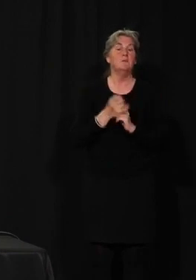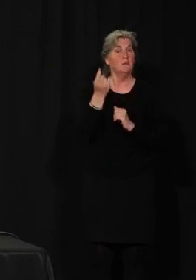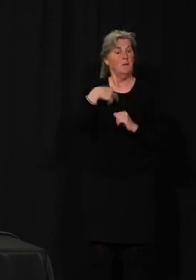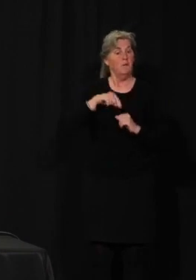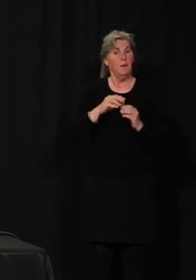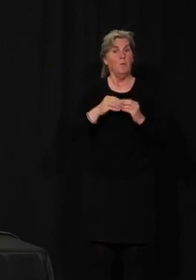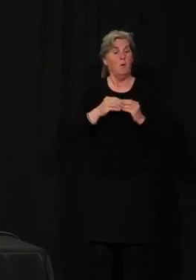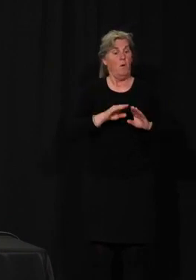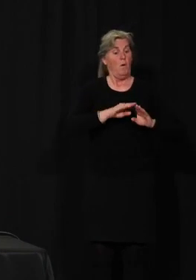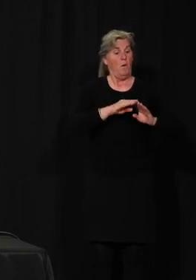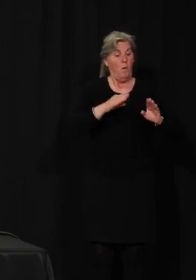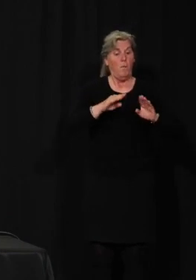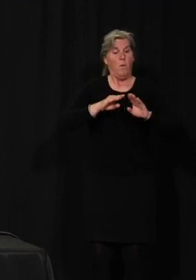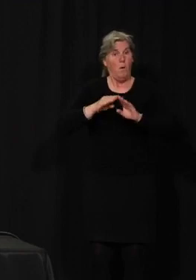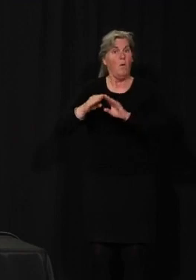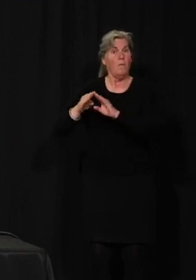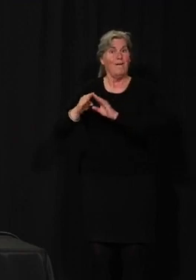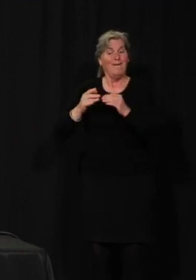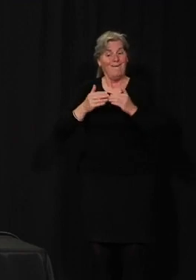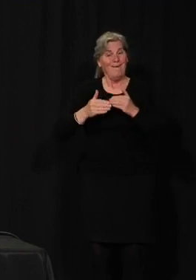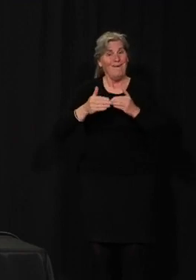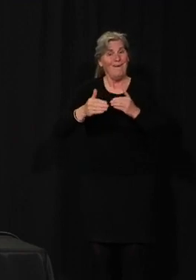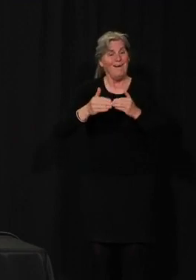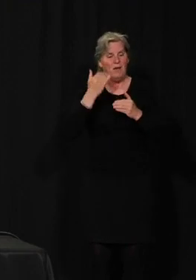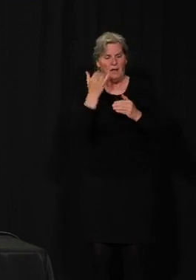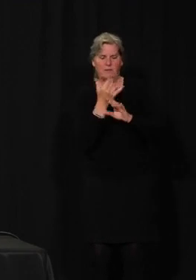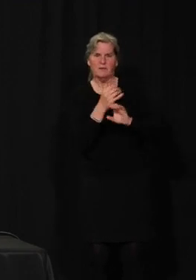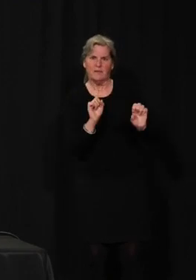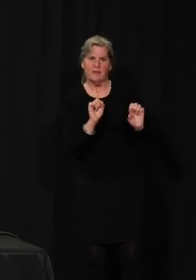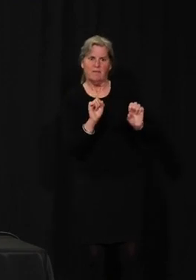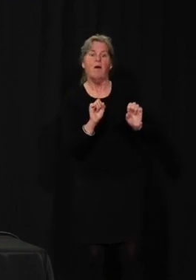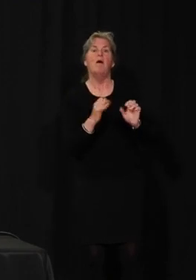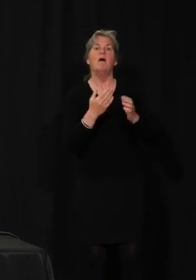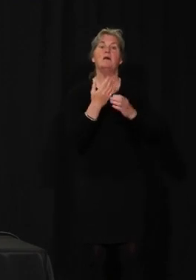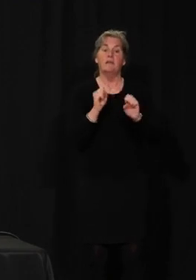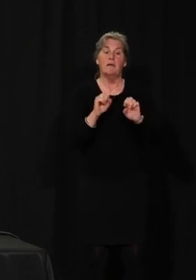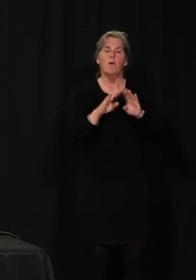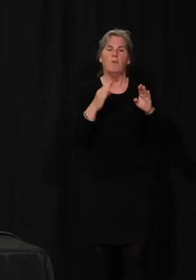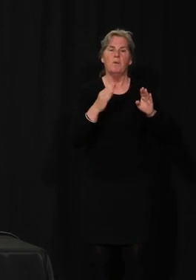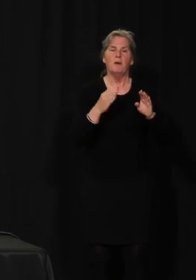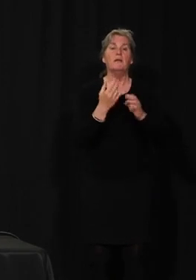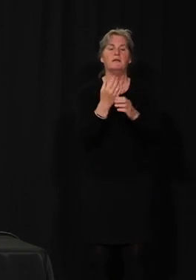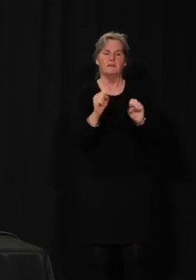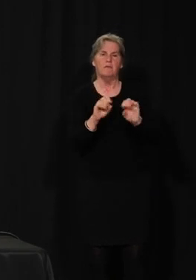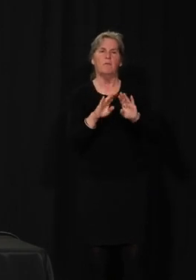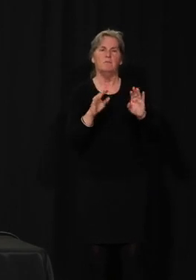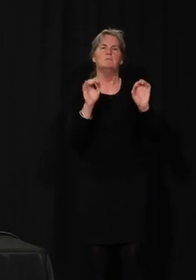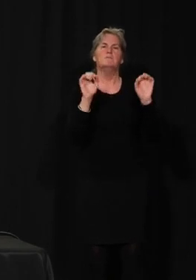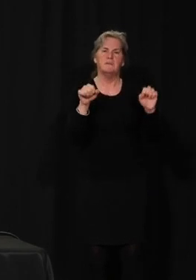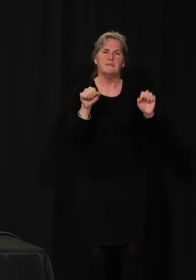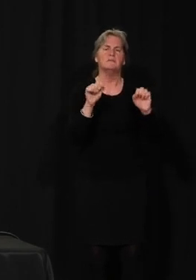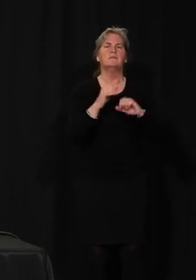forward as quickly as possible,s long as it is safe to do so. That does mean that more and moe